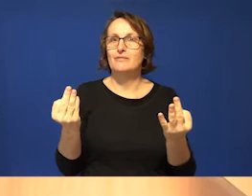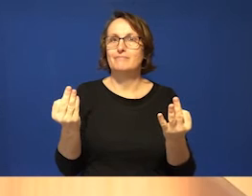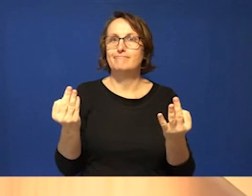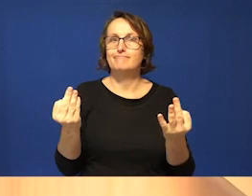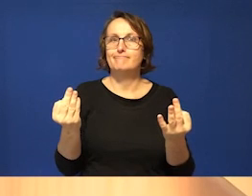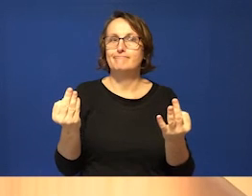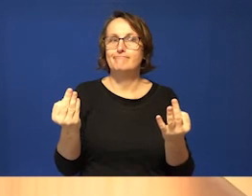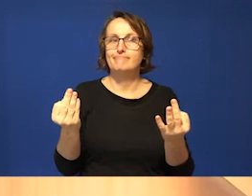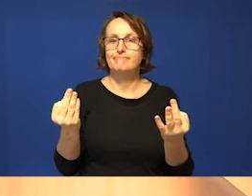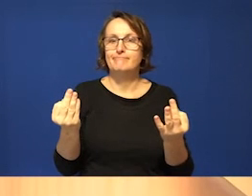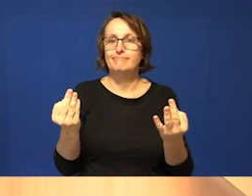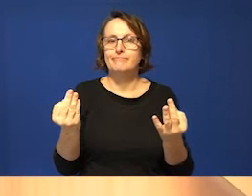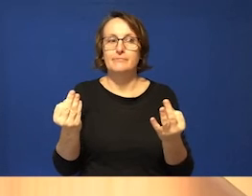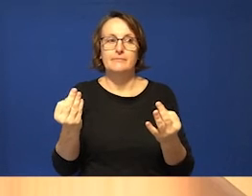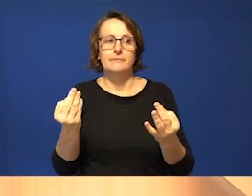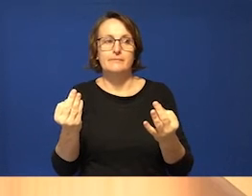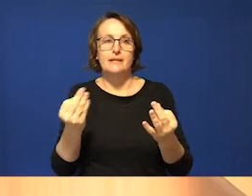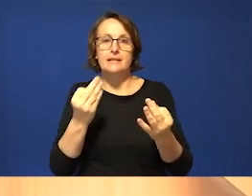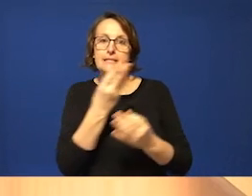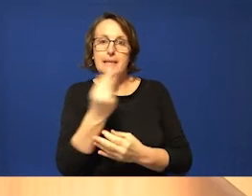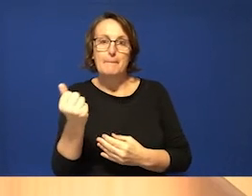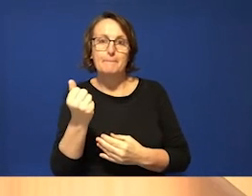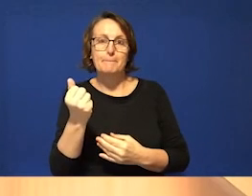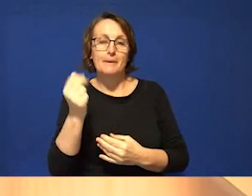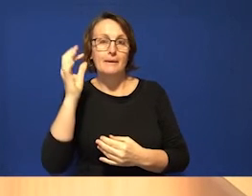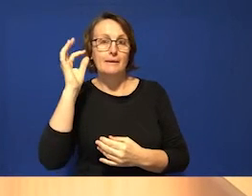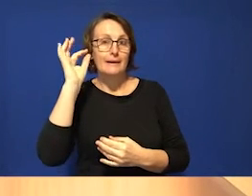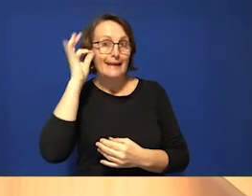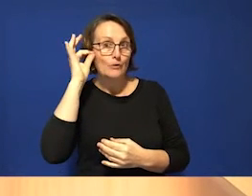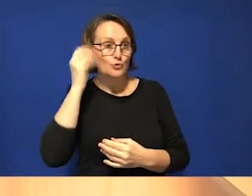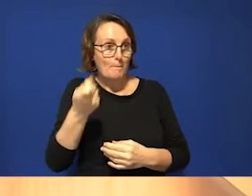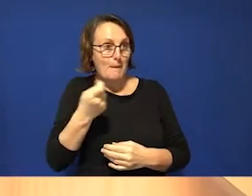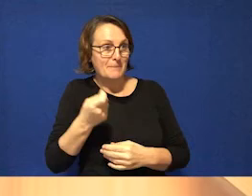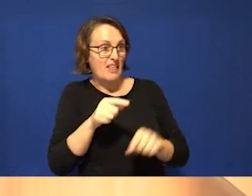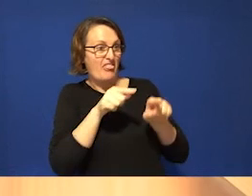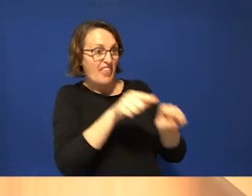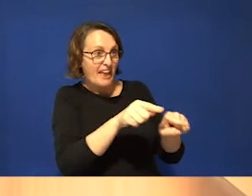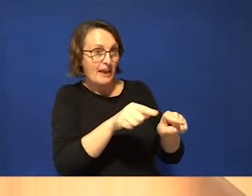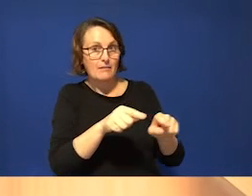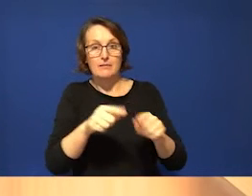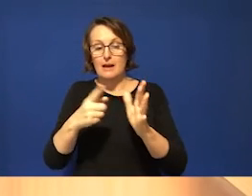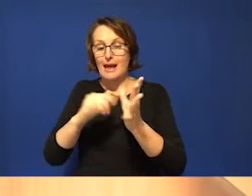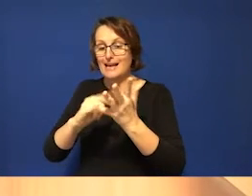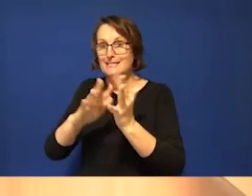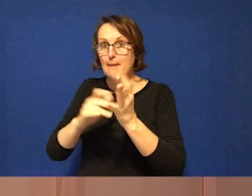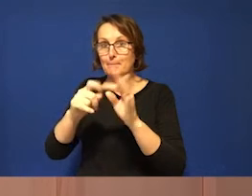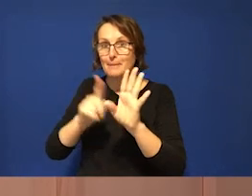council members on that side of the building, assembly members on that side of the building. Now we have party neighborhoods.